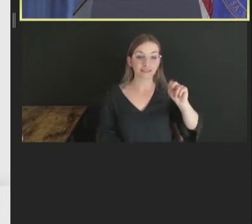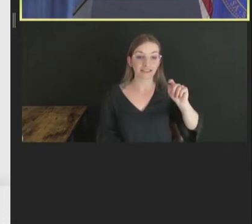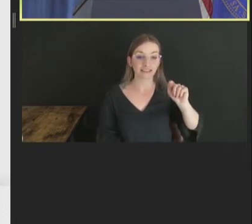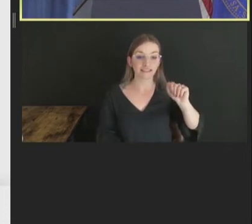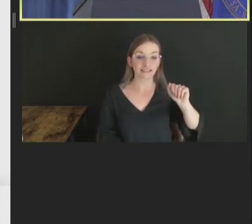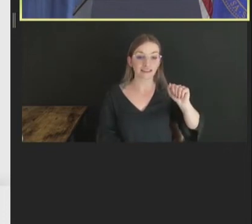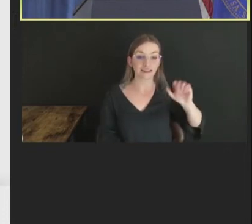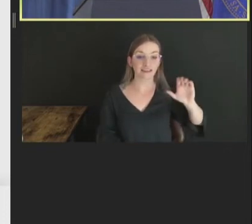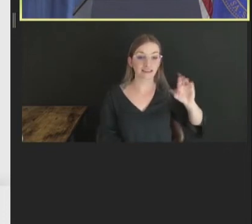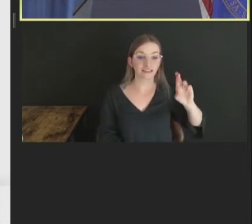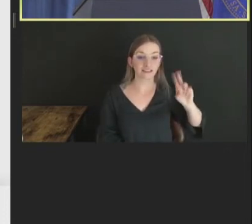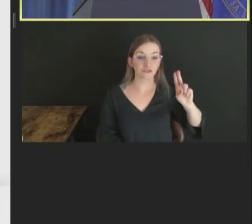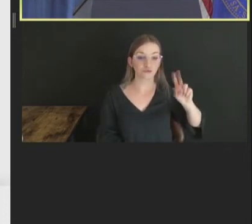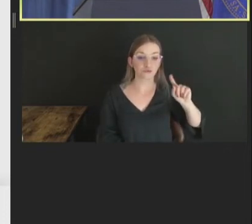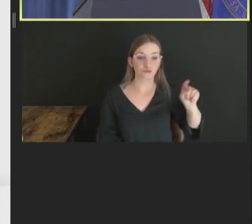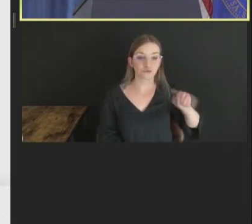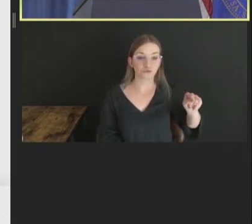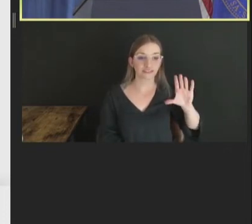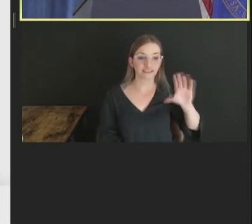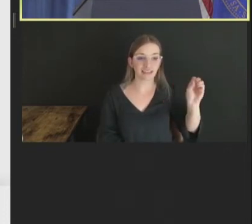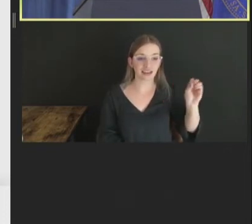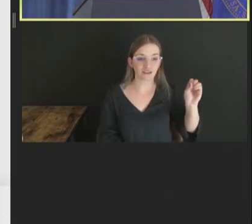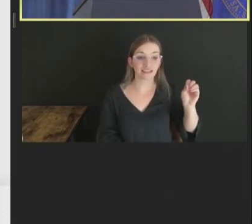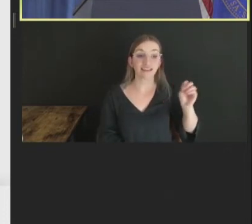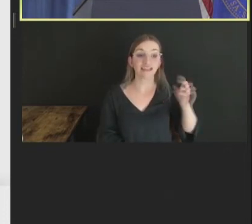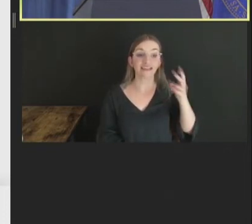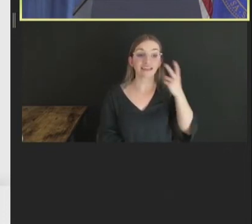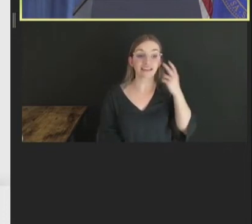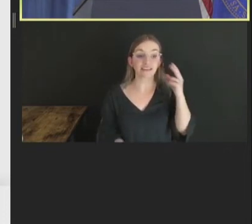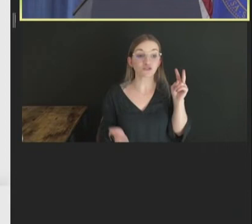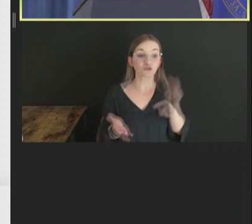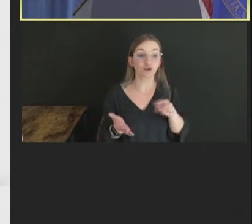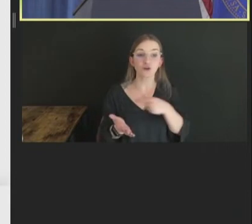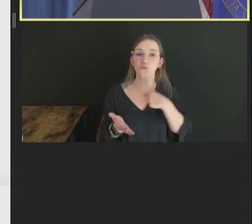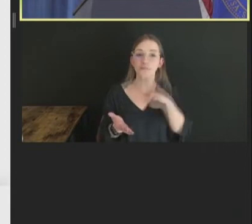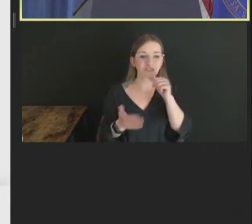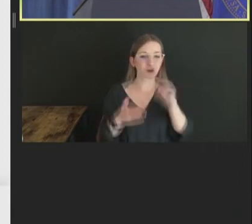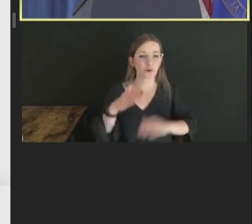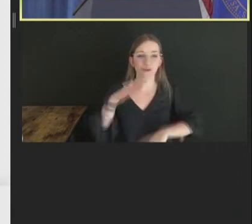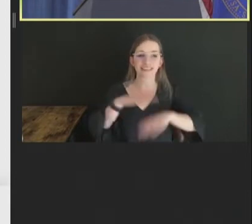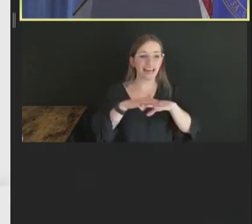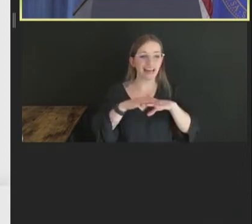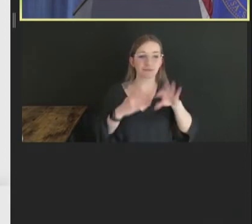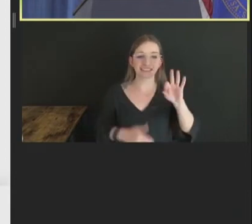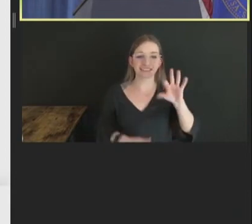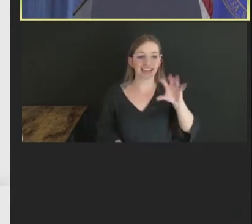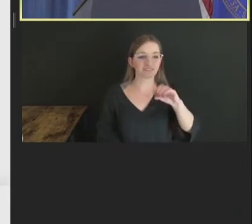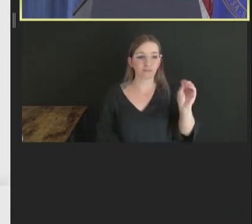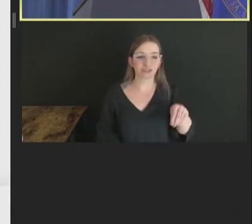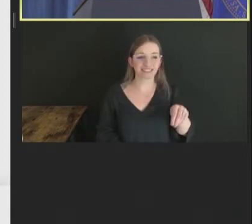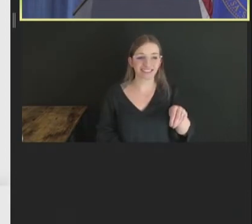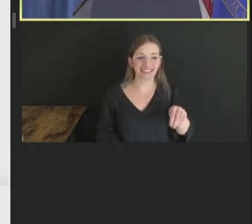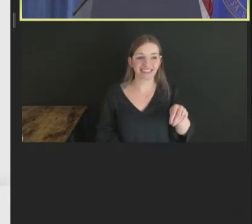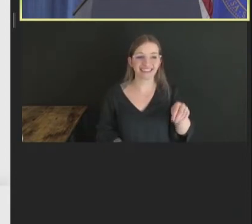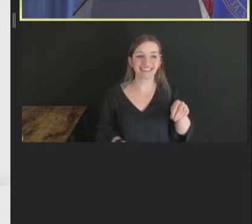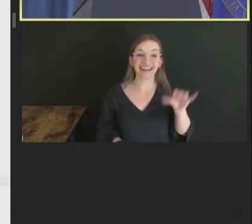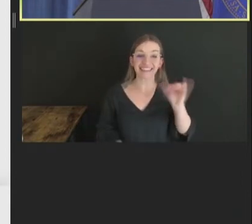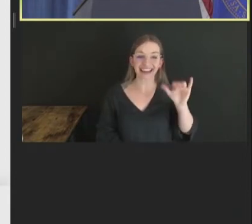dashboard, we don't cap it at 95 percent like the CDC, so we have 151 percent vaccine rate, which